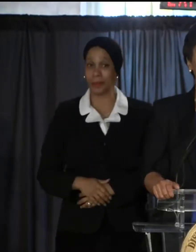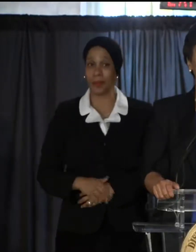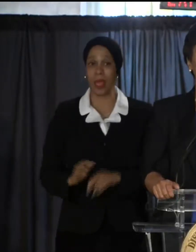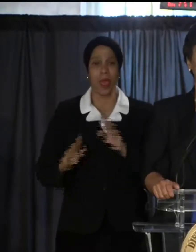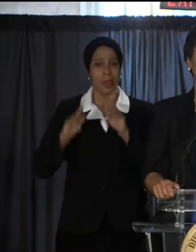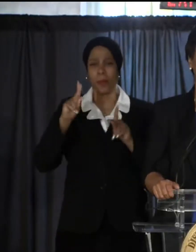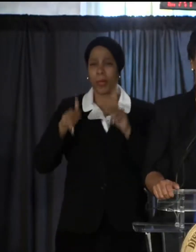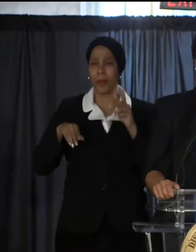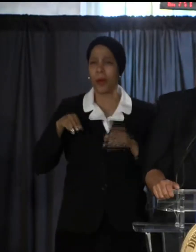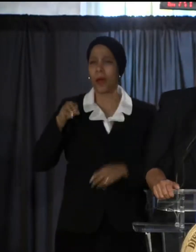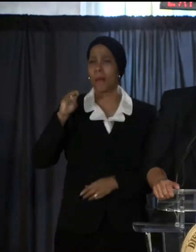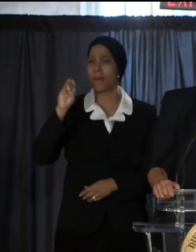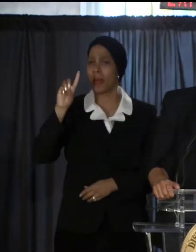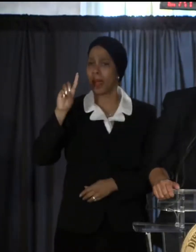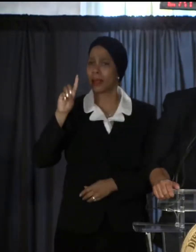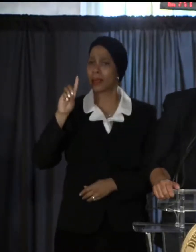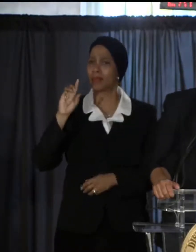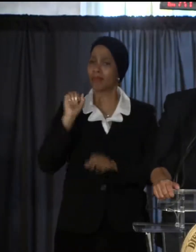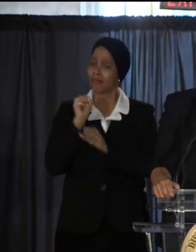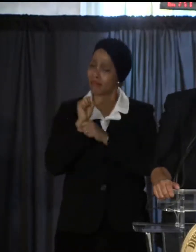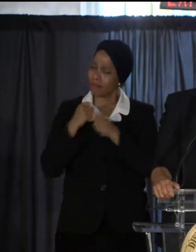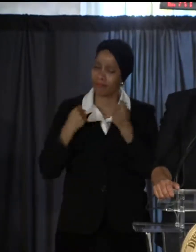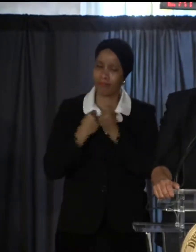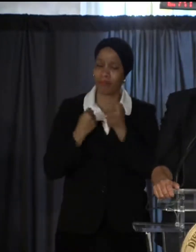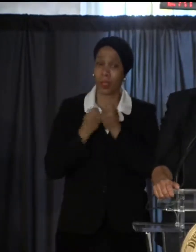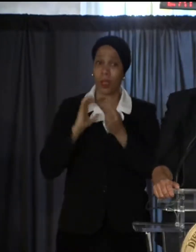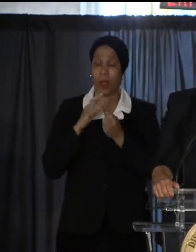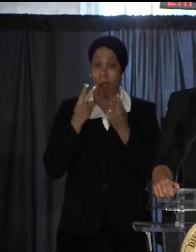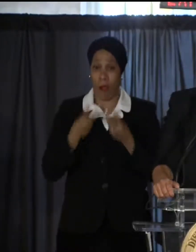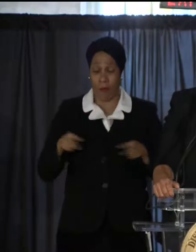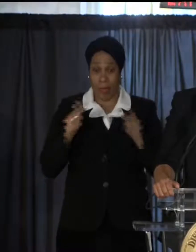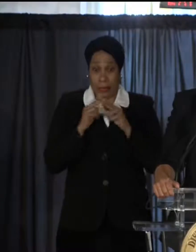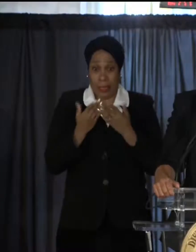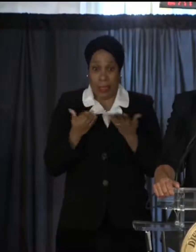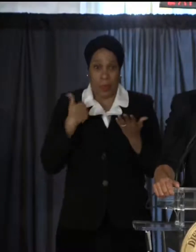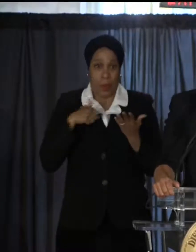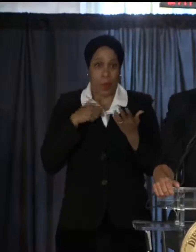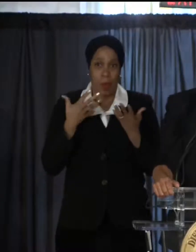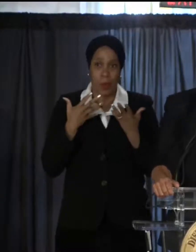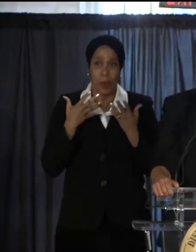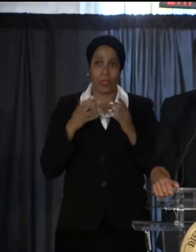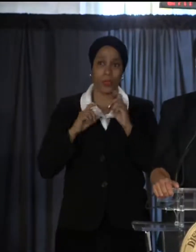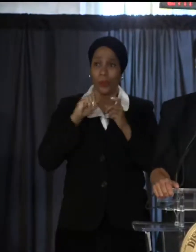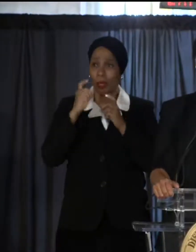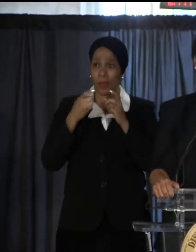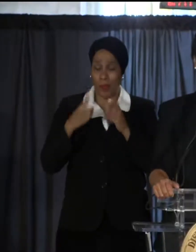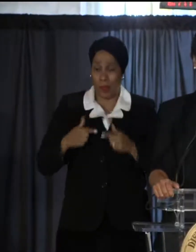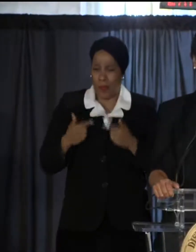CAN BE ASSURED BECAUSE OUR VALUES AND THE THINGS THAT WE WANT TO DELIVER FOR OUR RESIDENTS ARE SO VERY